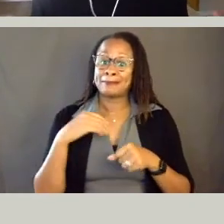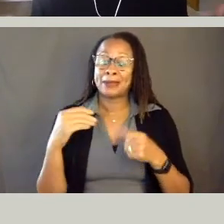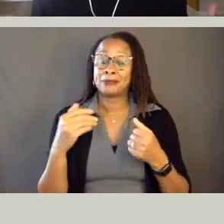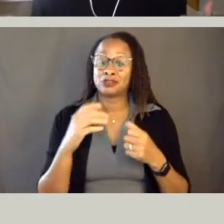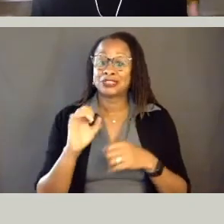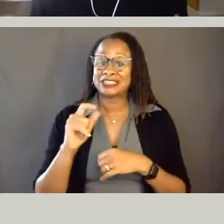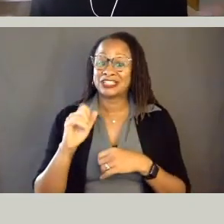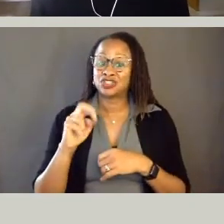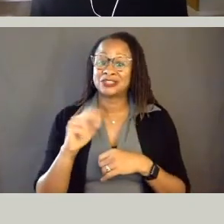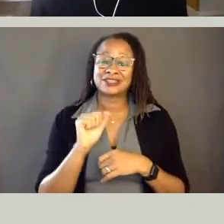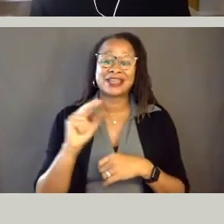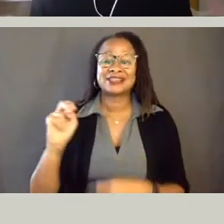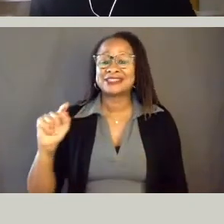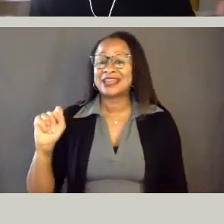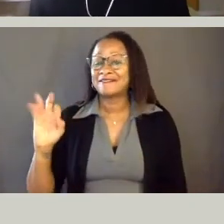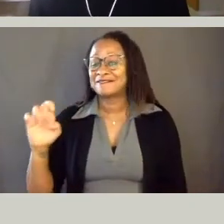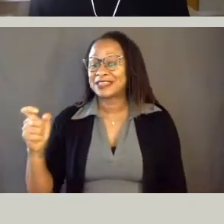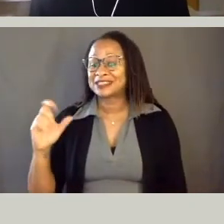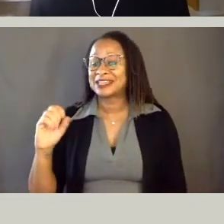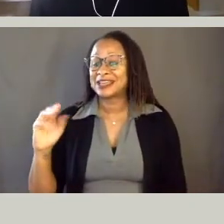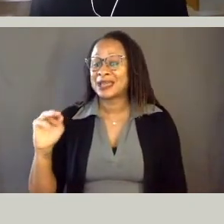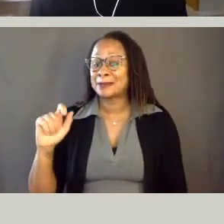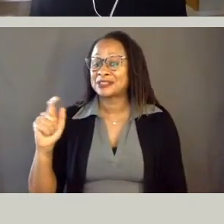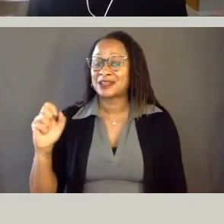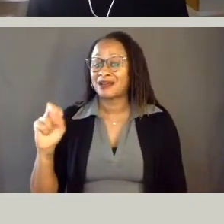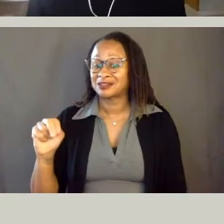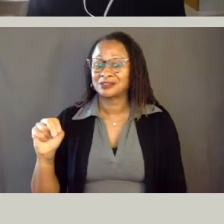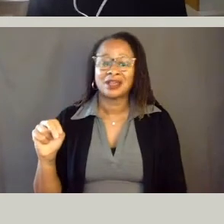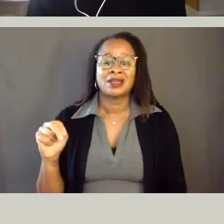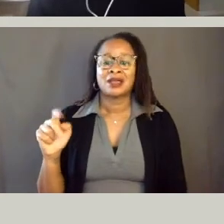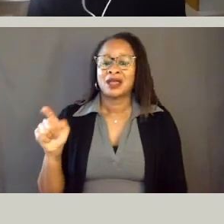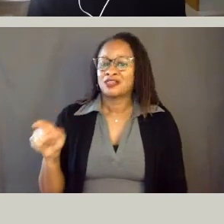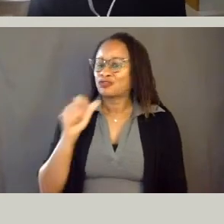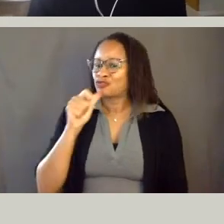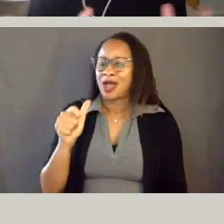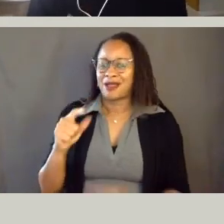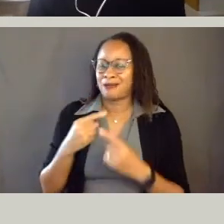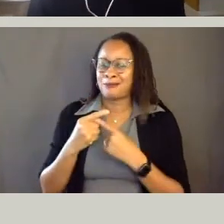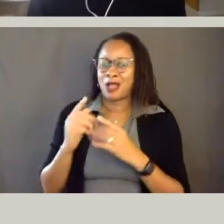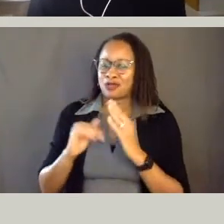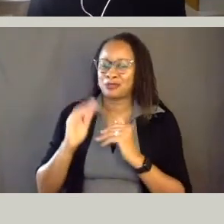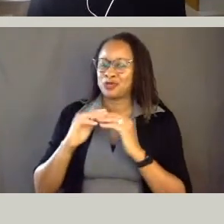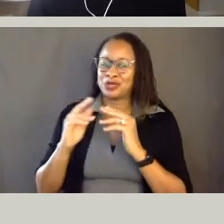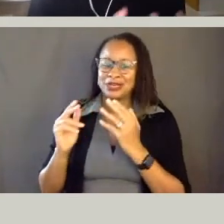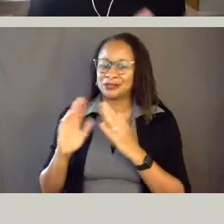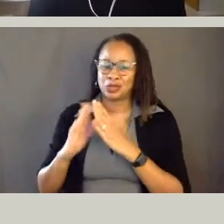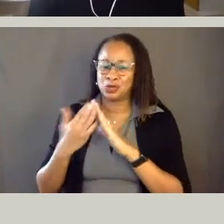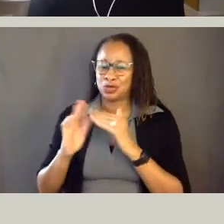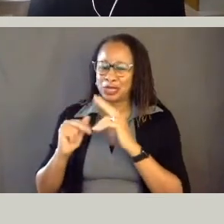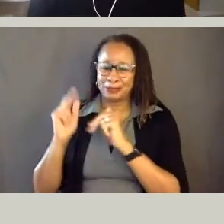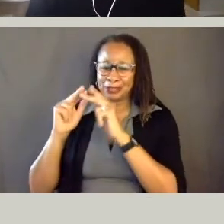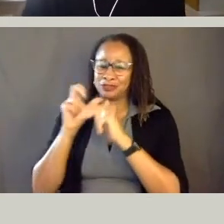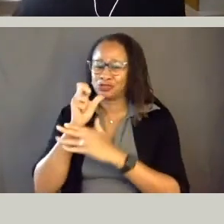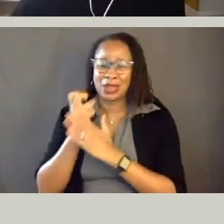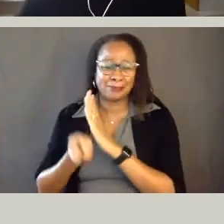is that, they're not a... Netflix and Amazon are in about community building. They don't have communities, right? They're not embedded in the communities.